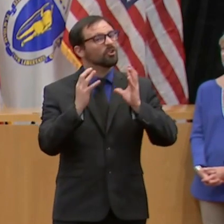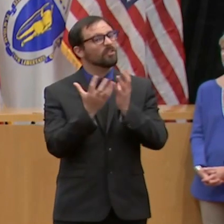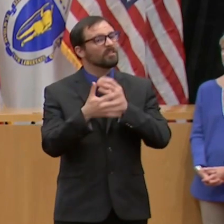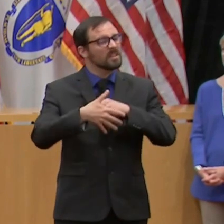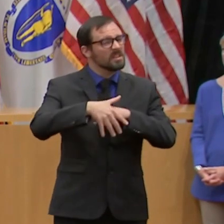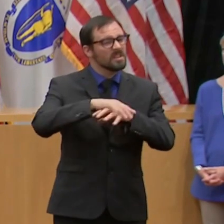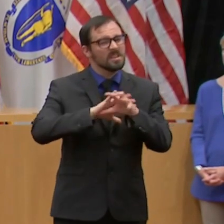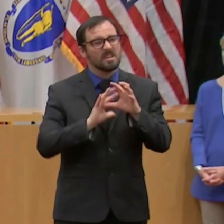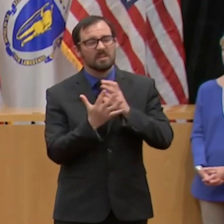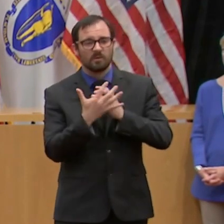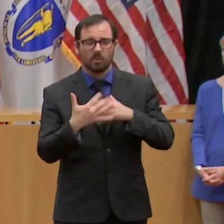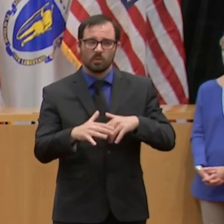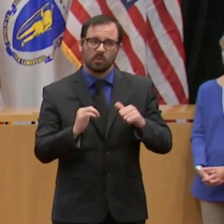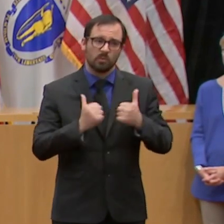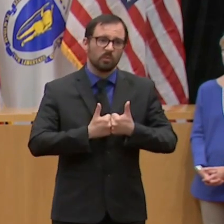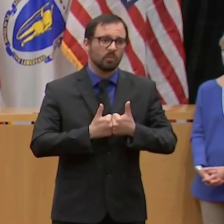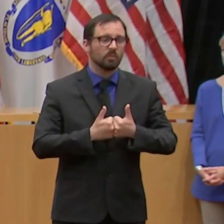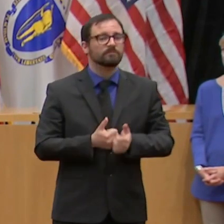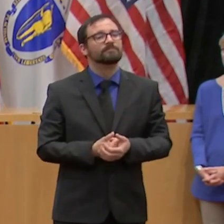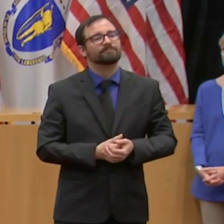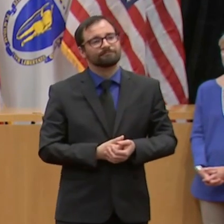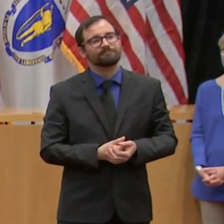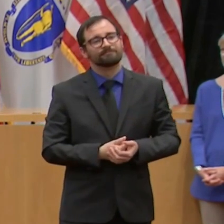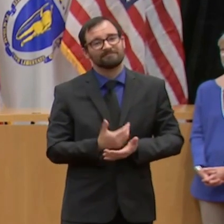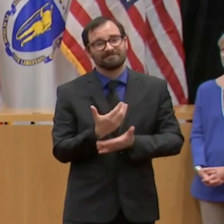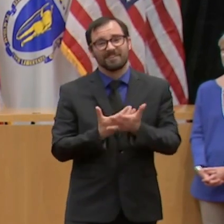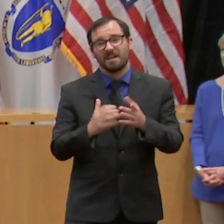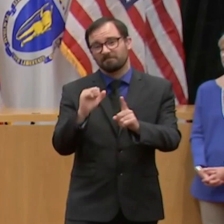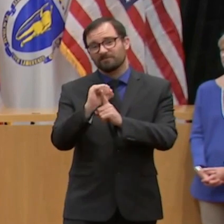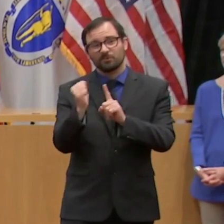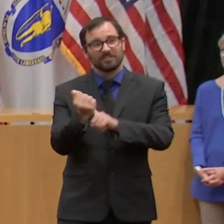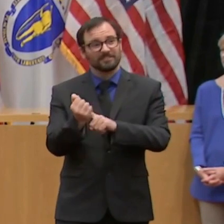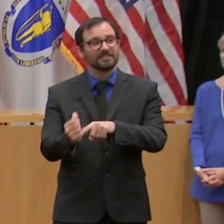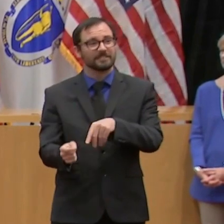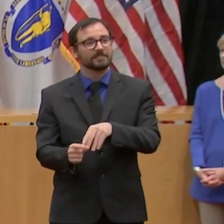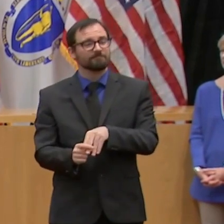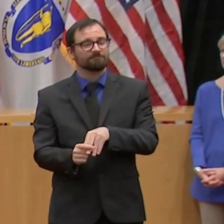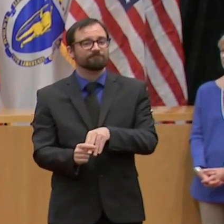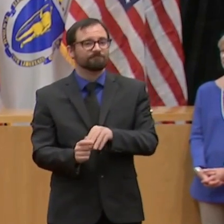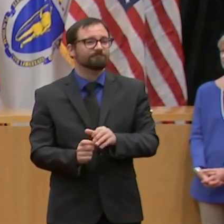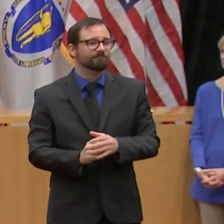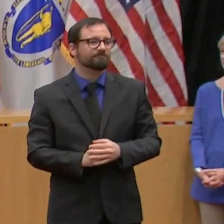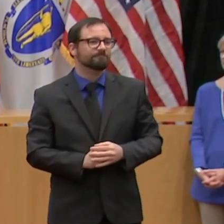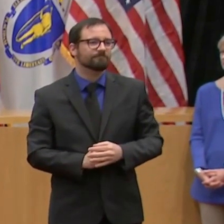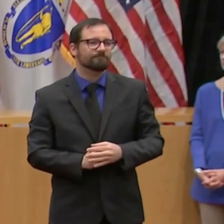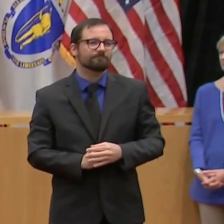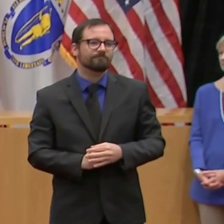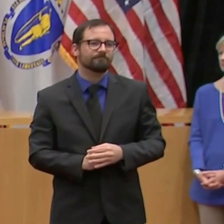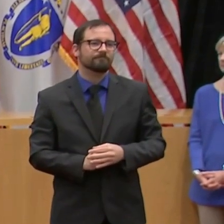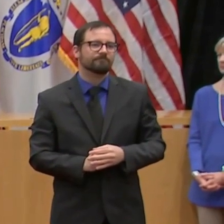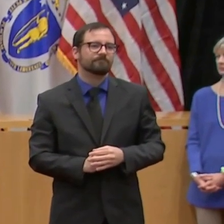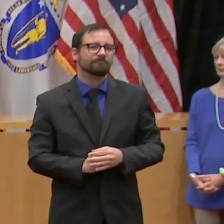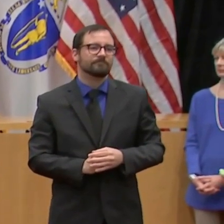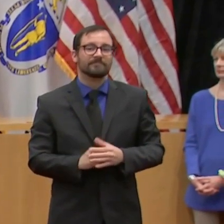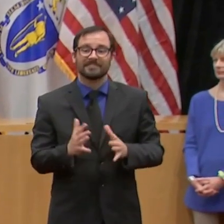NOT ONLY HERE IN THE COMMONWEALTH BUT FOR PEOPLE AROUND THE WORLD.